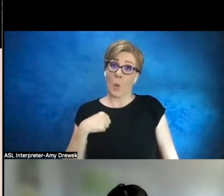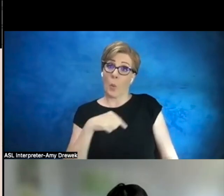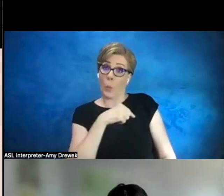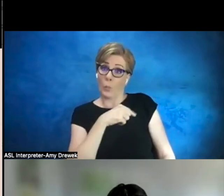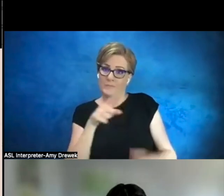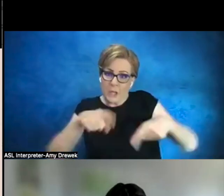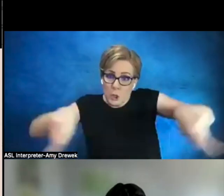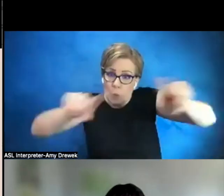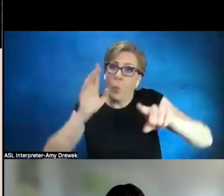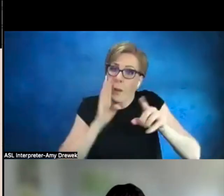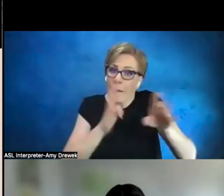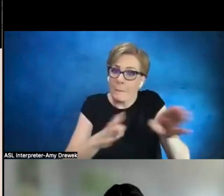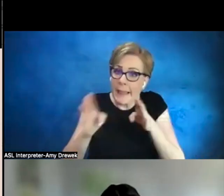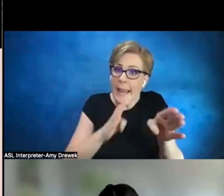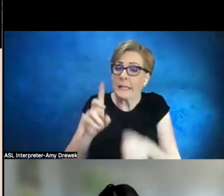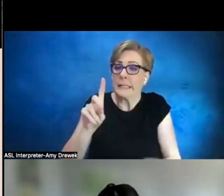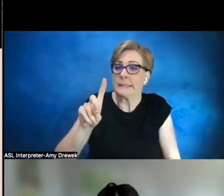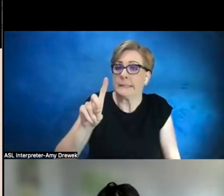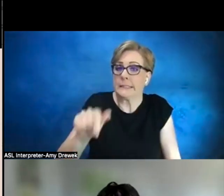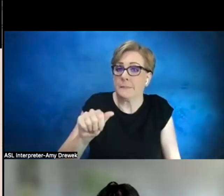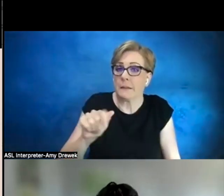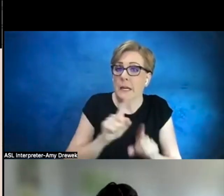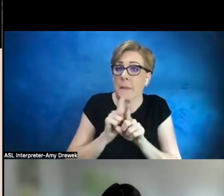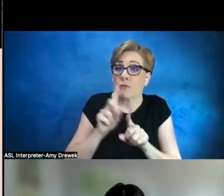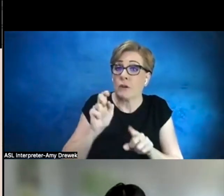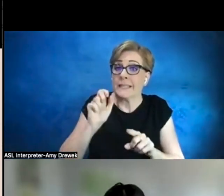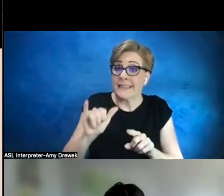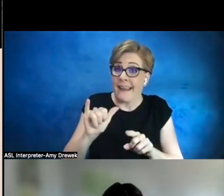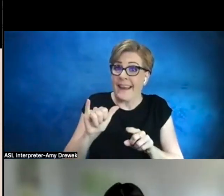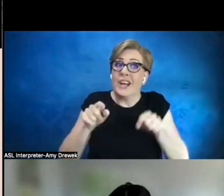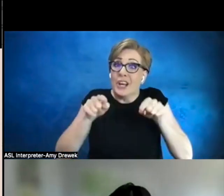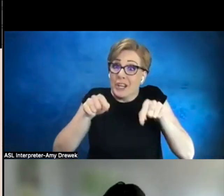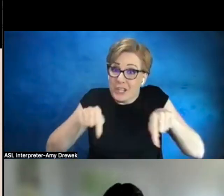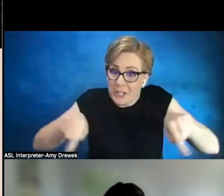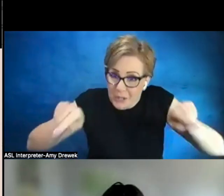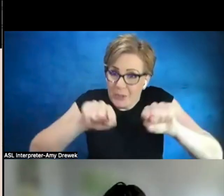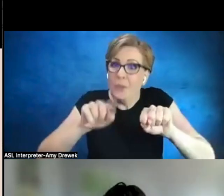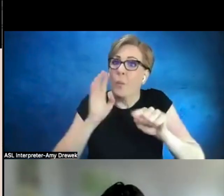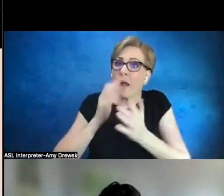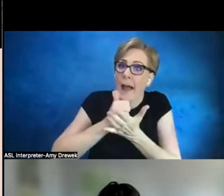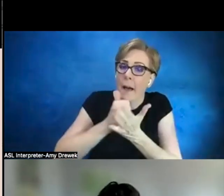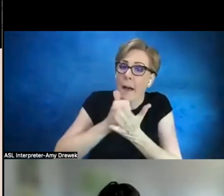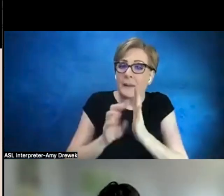events, you are poised to be in that position to create relationships and opportunities for young